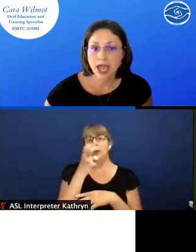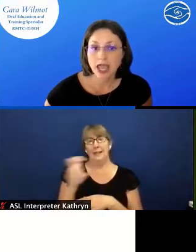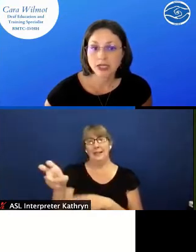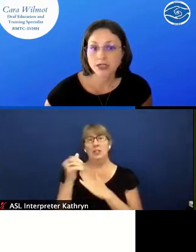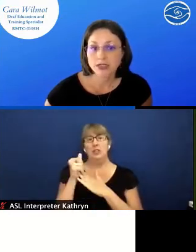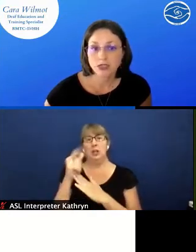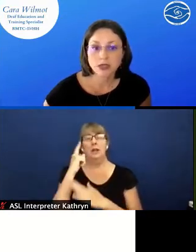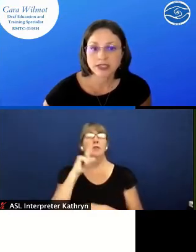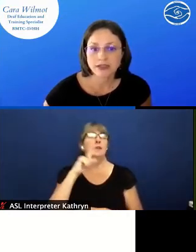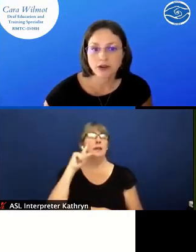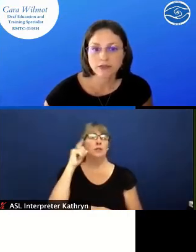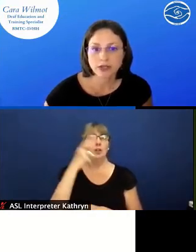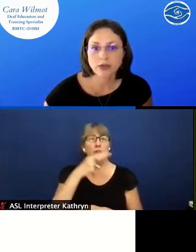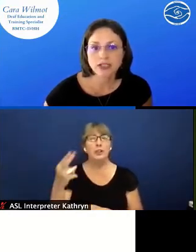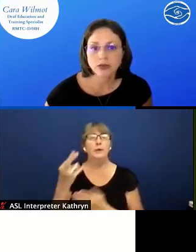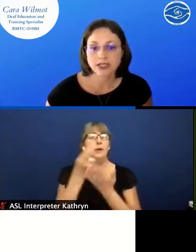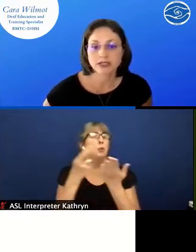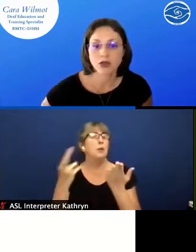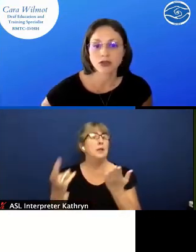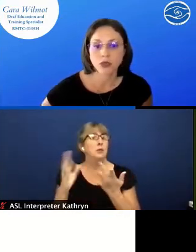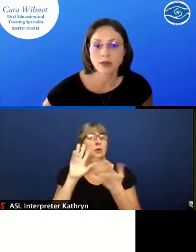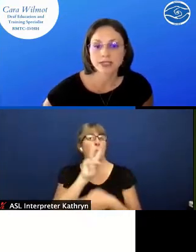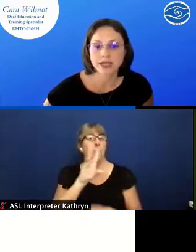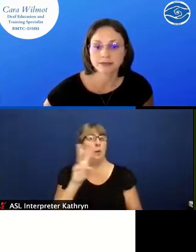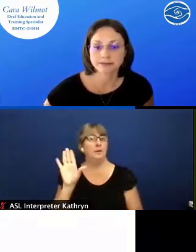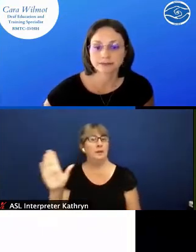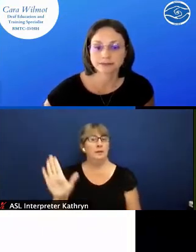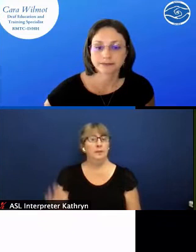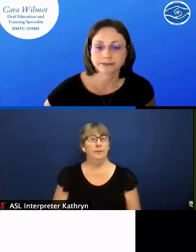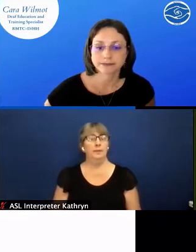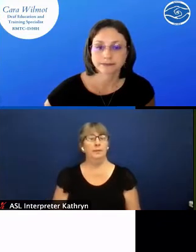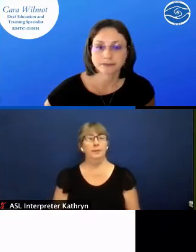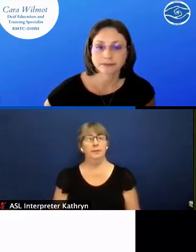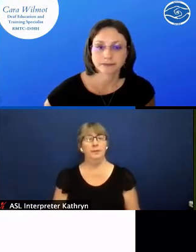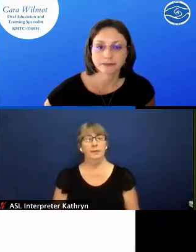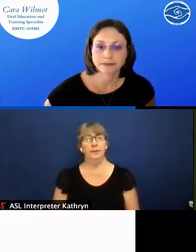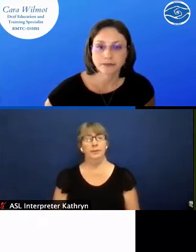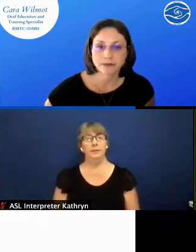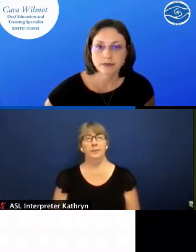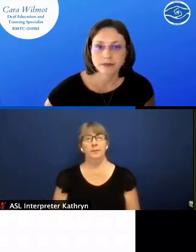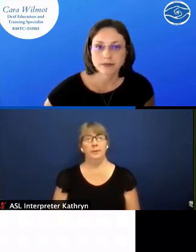as well as including Deaf/Hard of Hearing resources on their website.